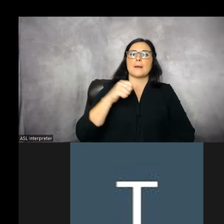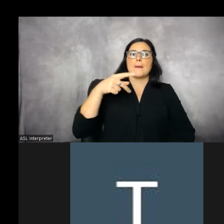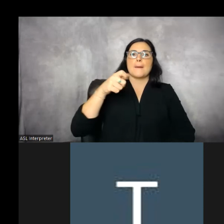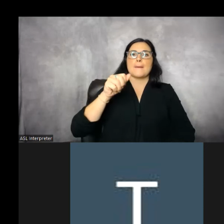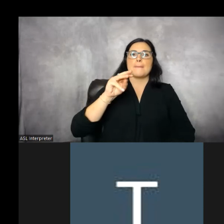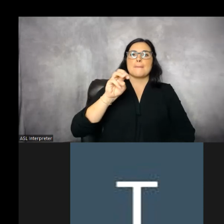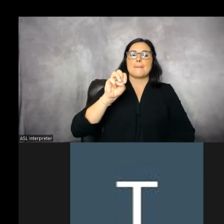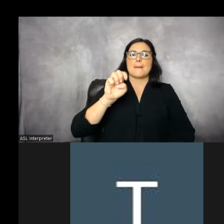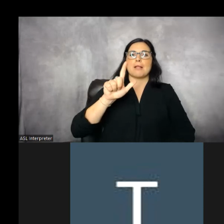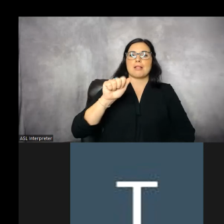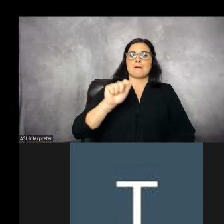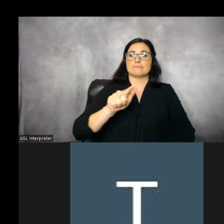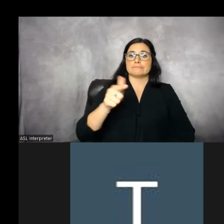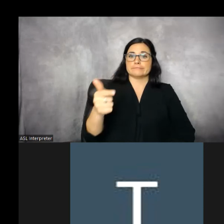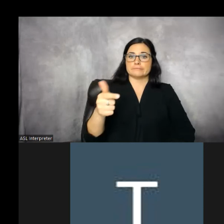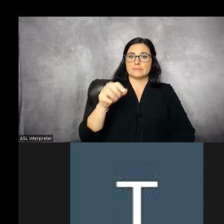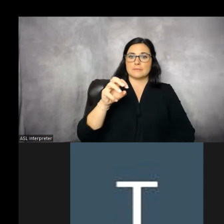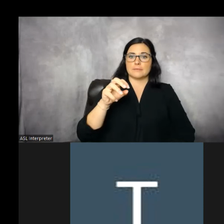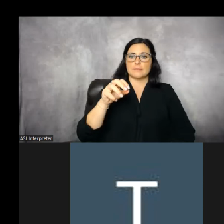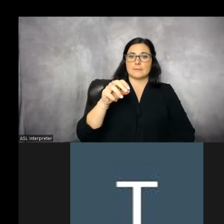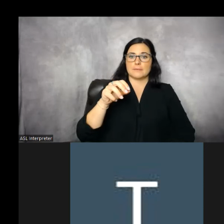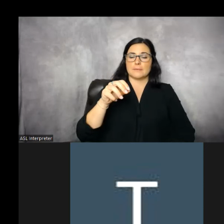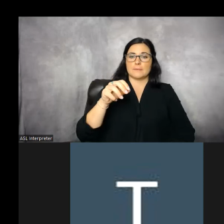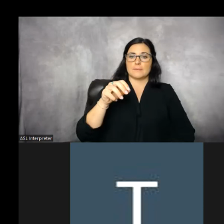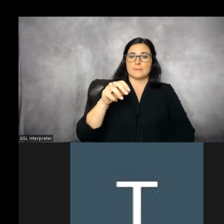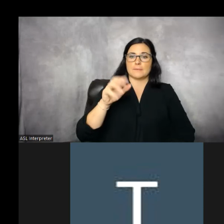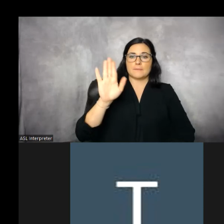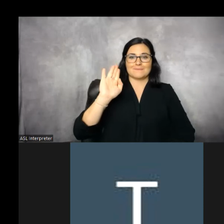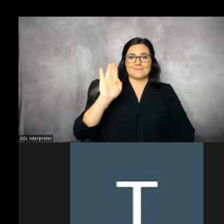That sounds great.